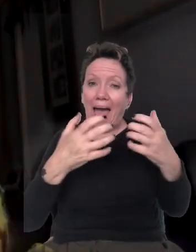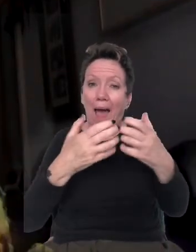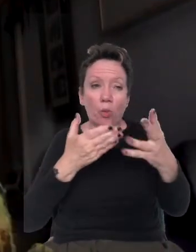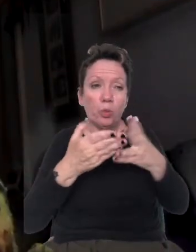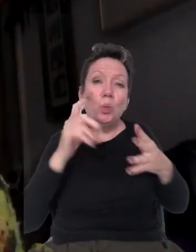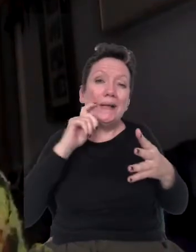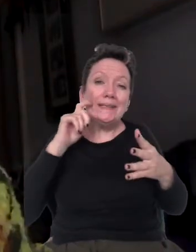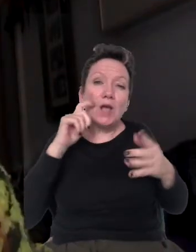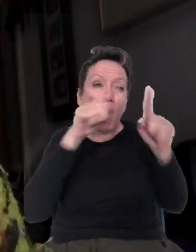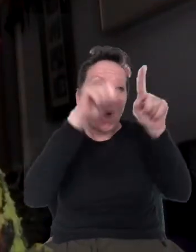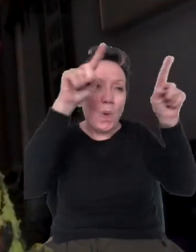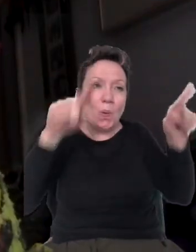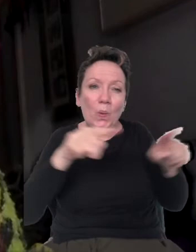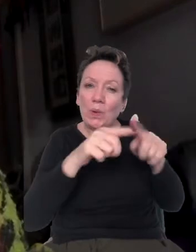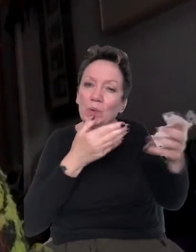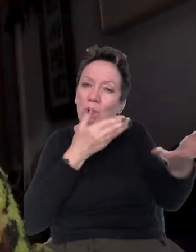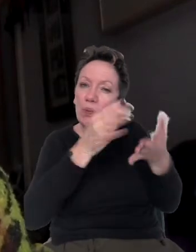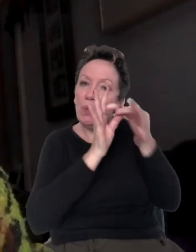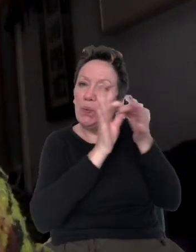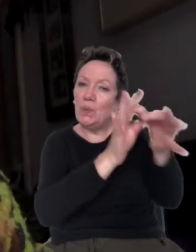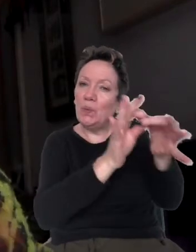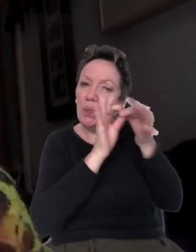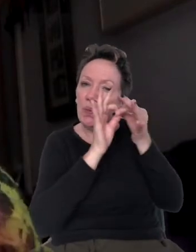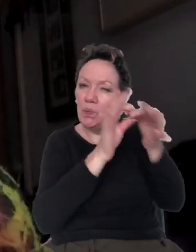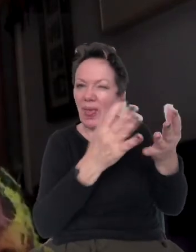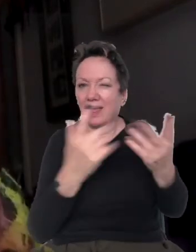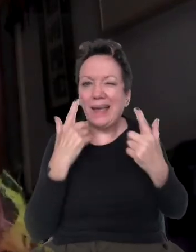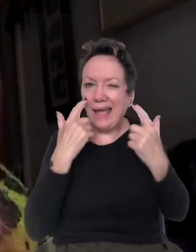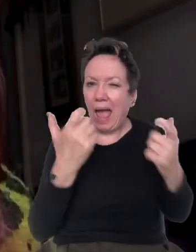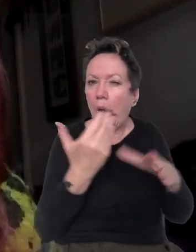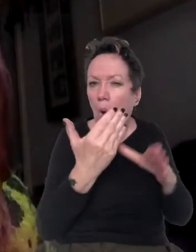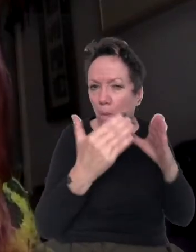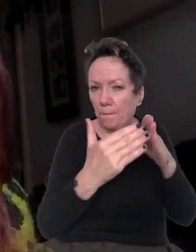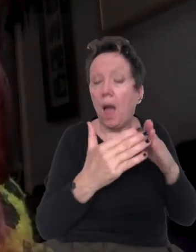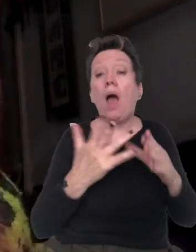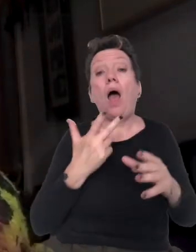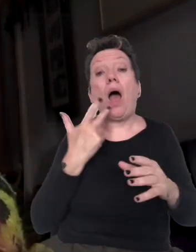Uh, through windows, um, someone was talking about quizzes that they